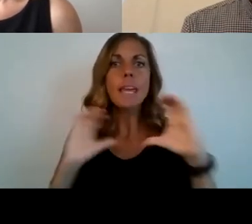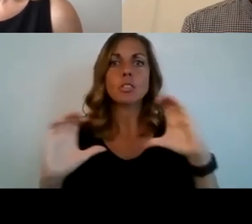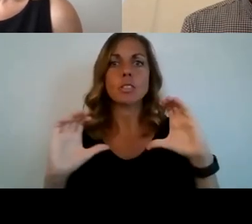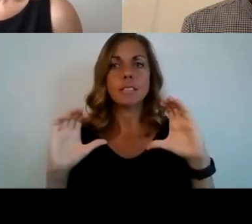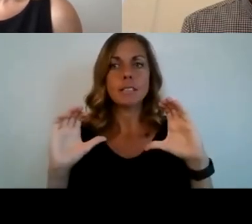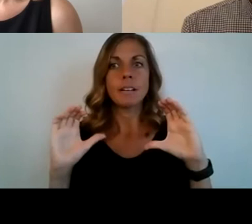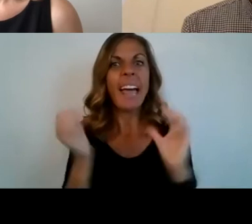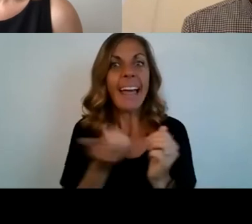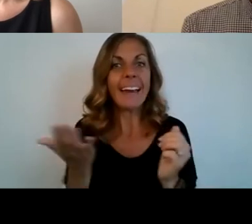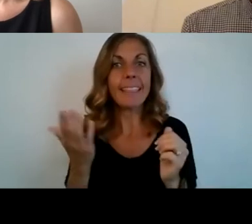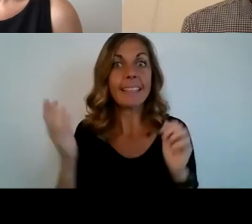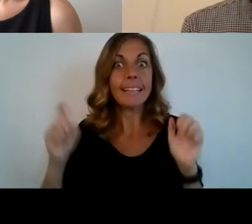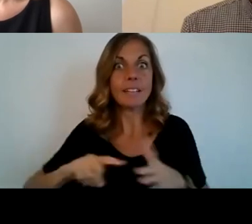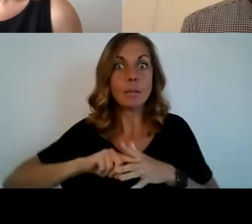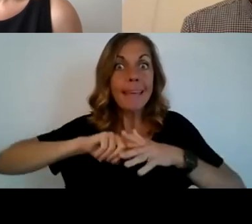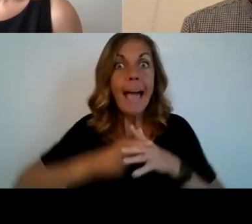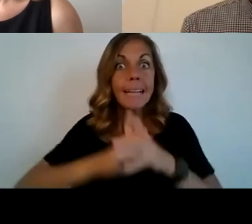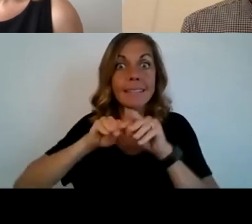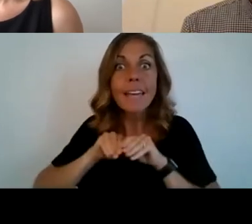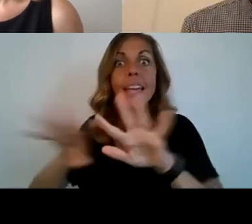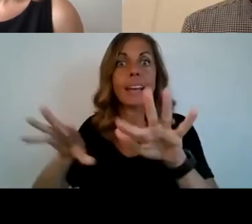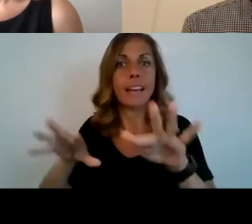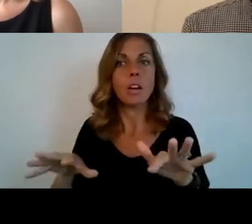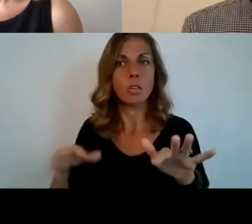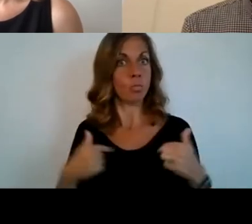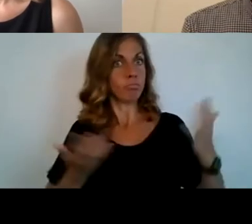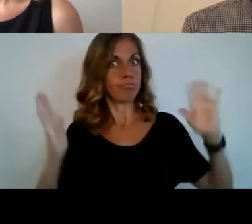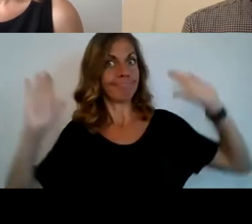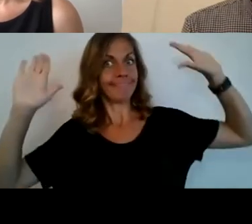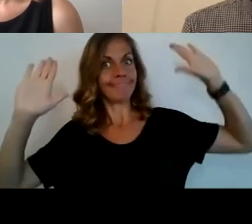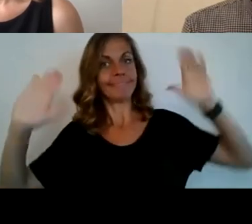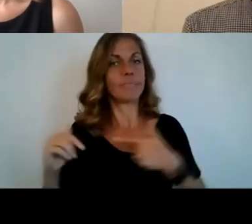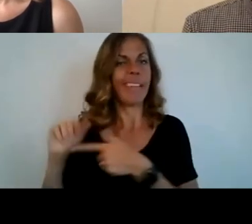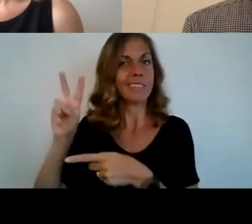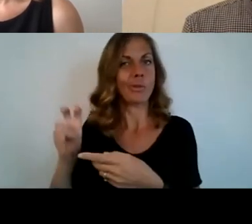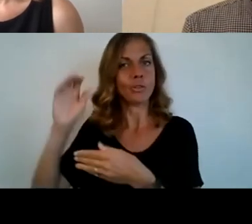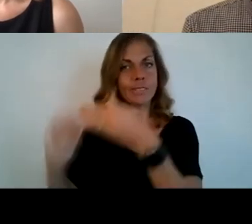to be activated and pushed out, we're here. Like that's their job. And I just thought,